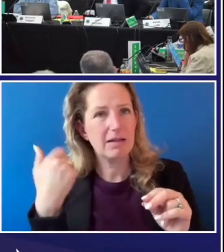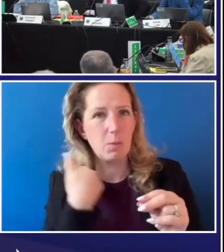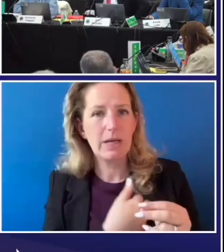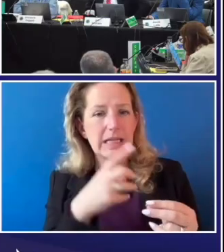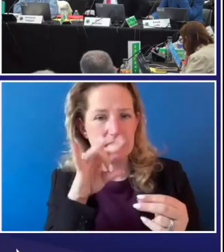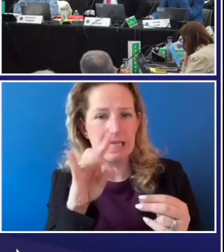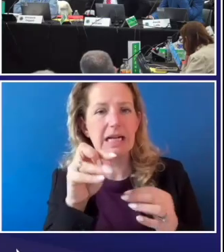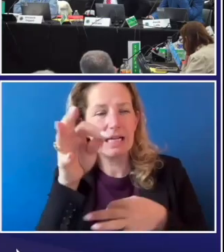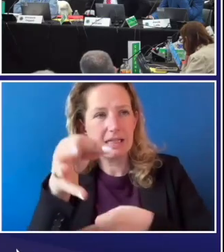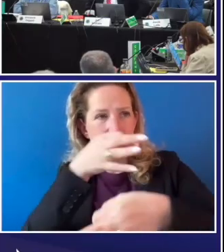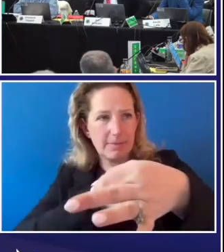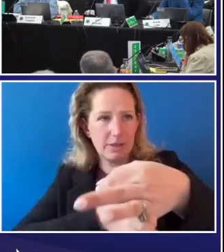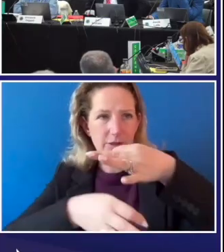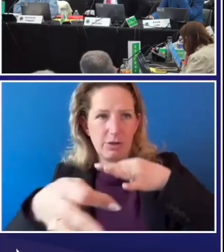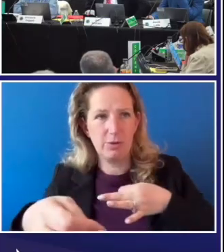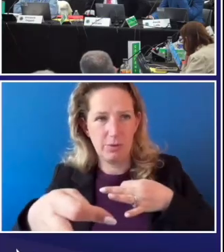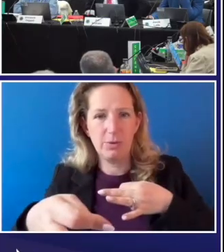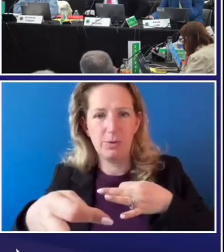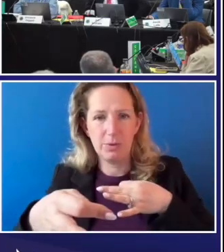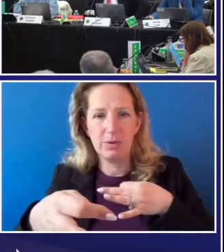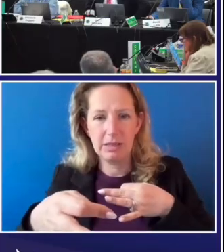but I think whoever, actually